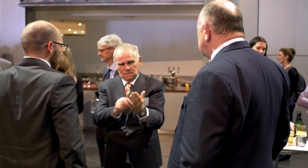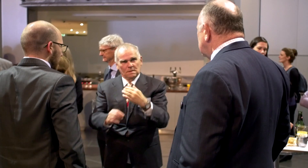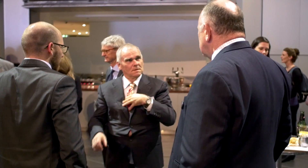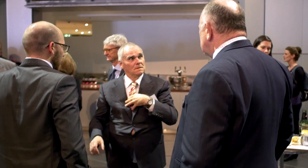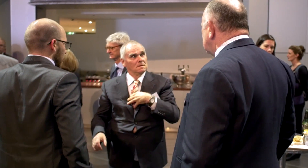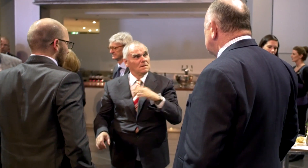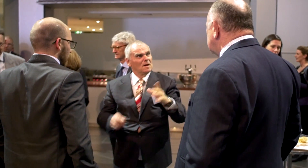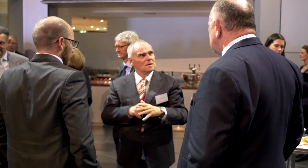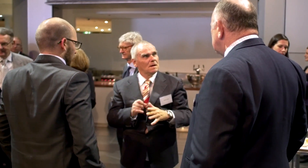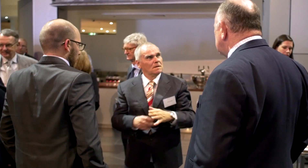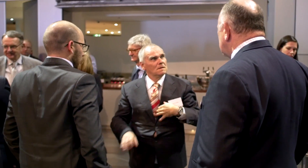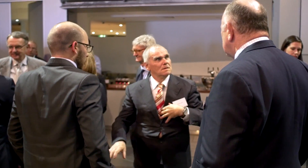LOUD MUSIC